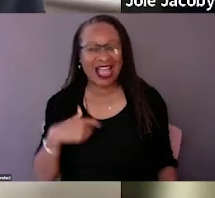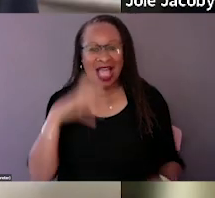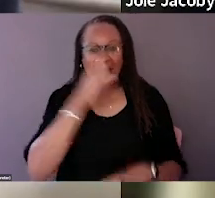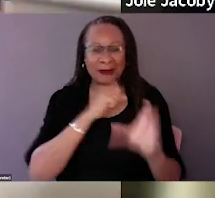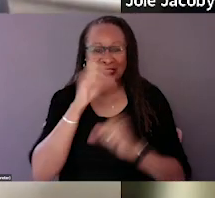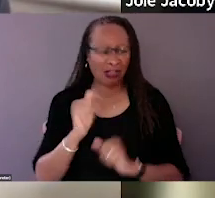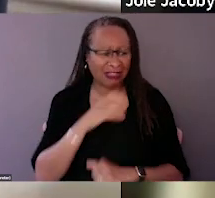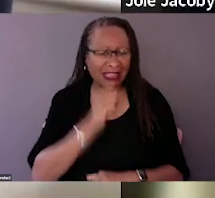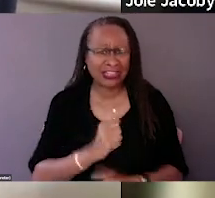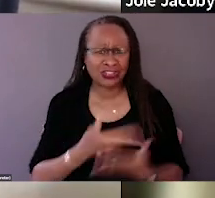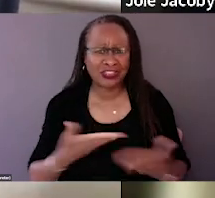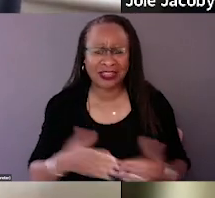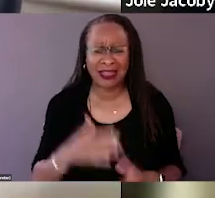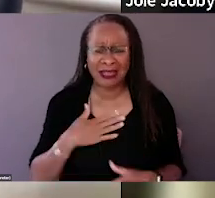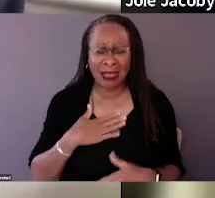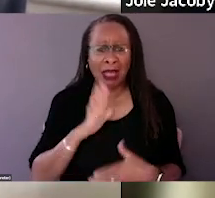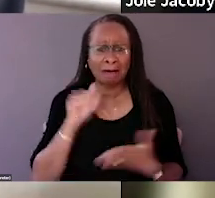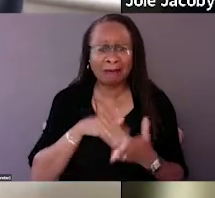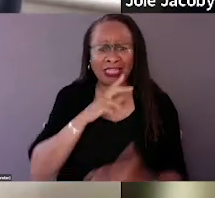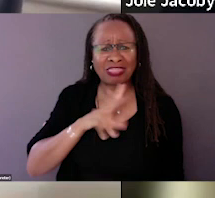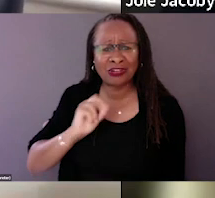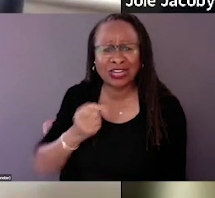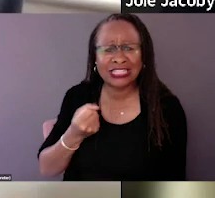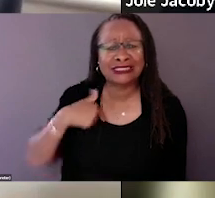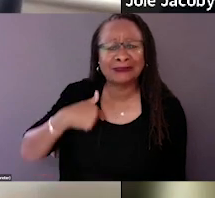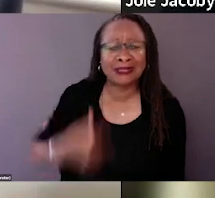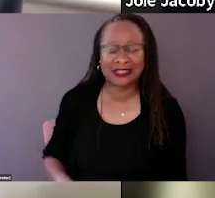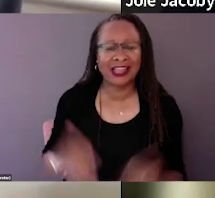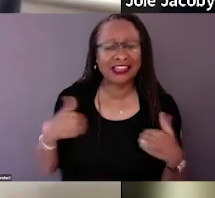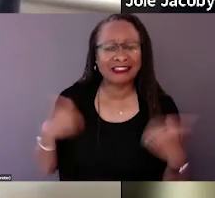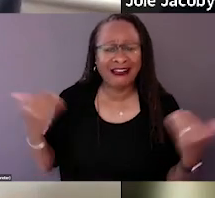I'm in my mid 30s, looking young,